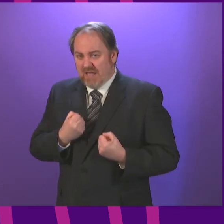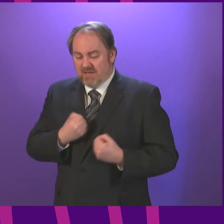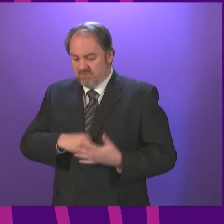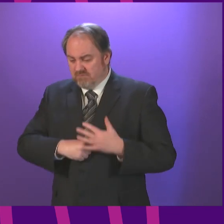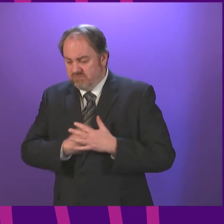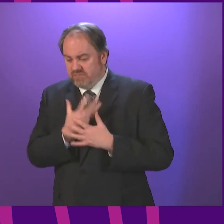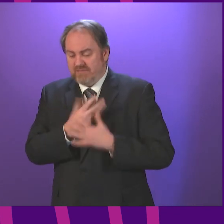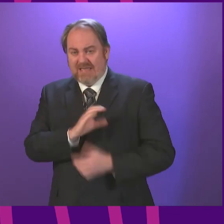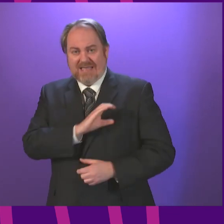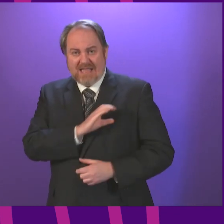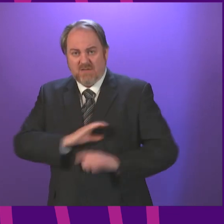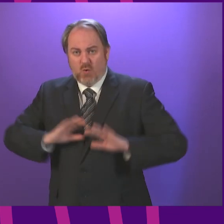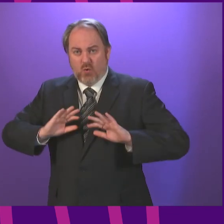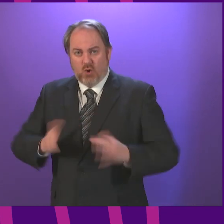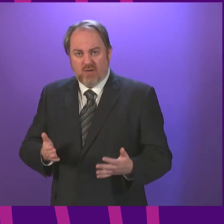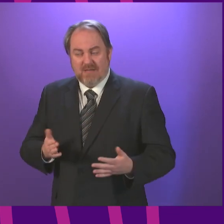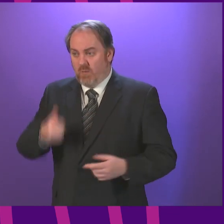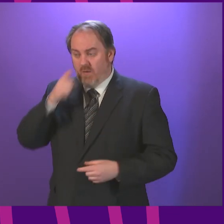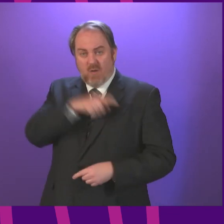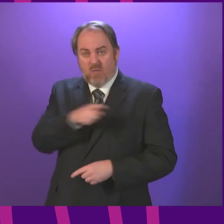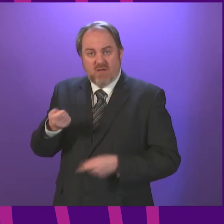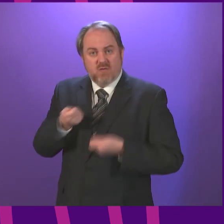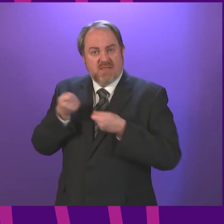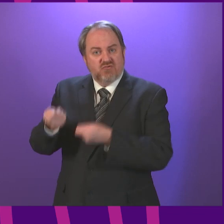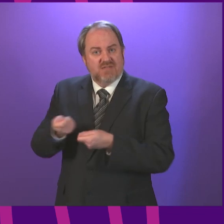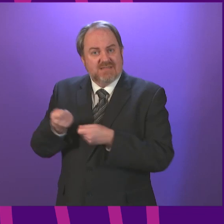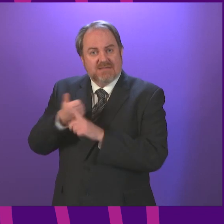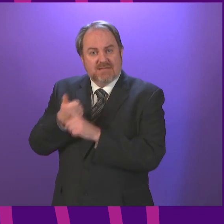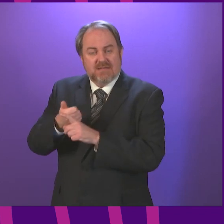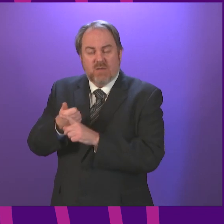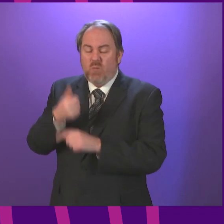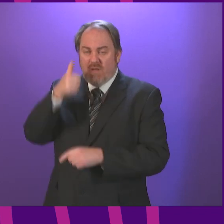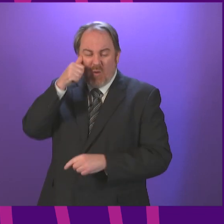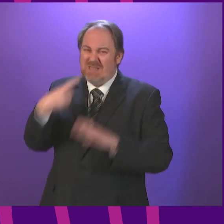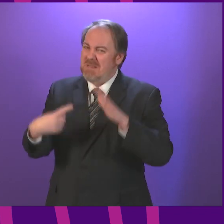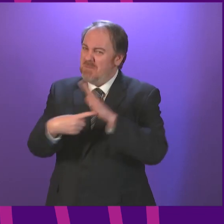treatment. We know that there is a direct link between early diagnosis and survival